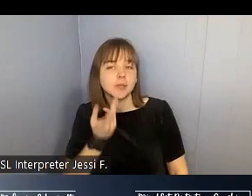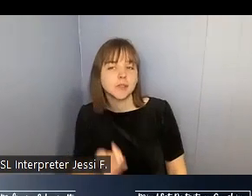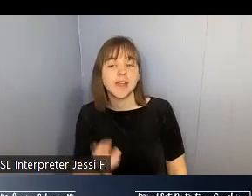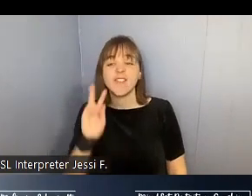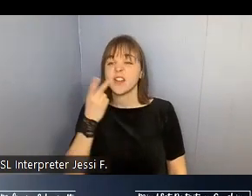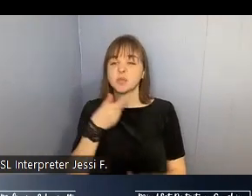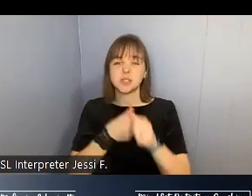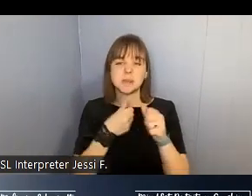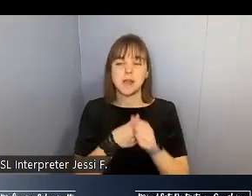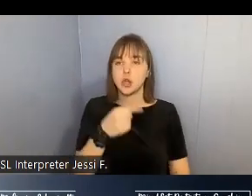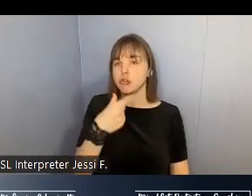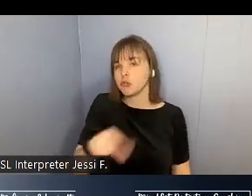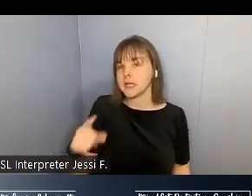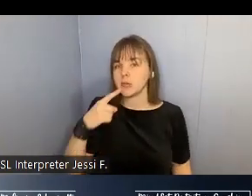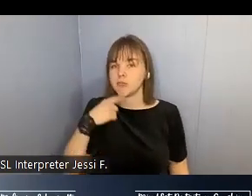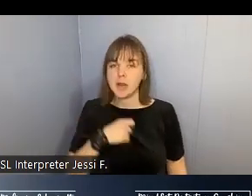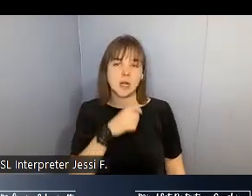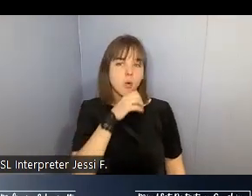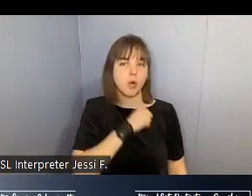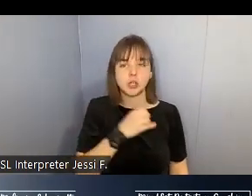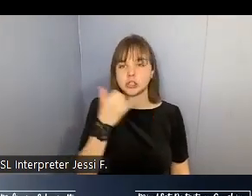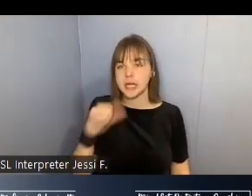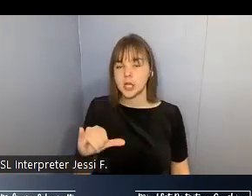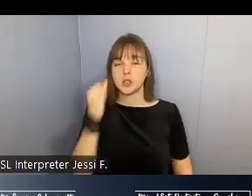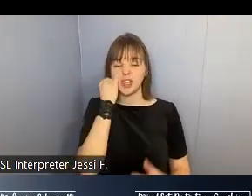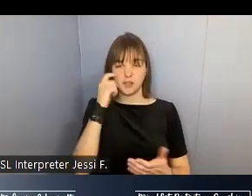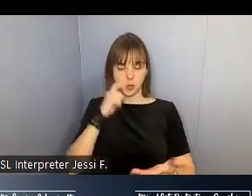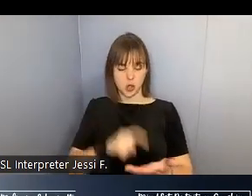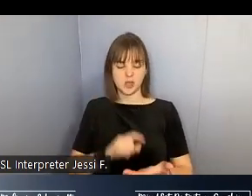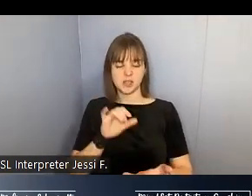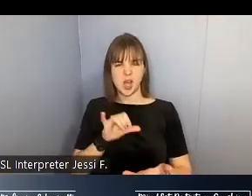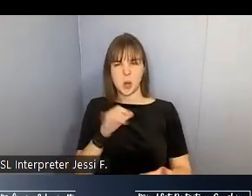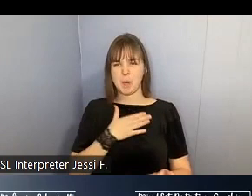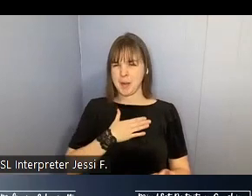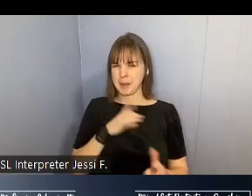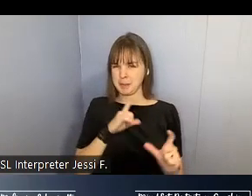And that's a place where you can potentially start to make some progress. If you're athletic, if you're active,